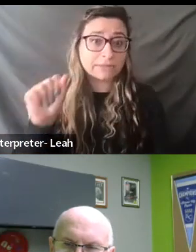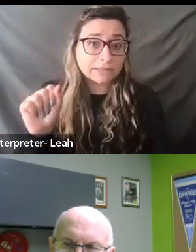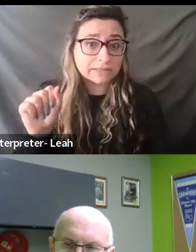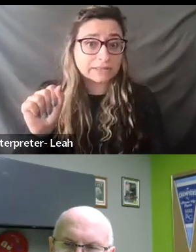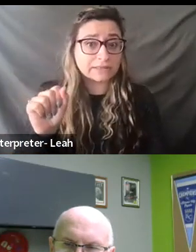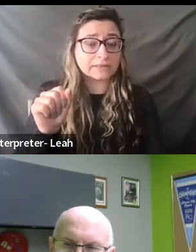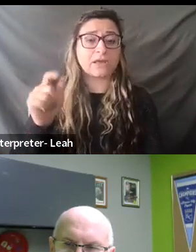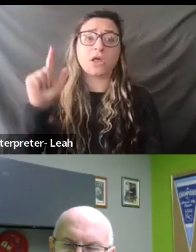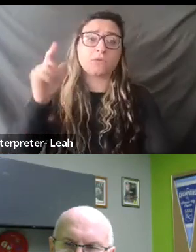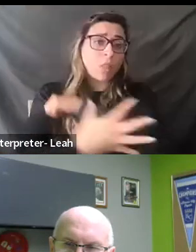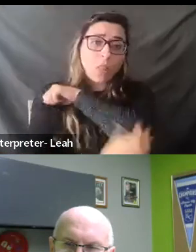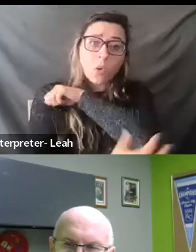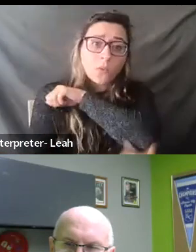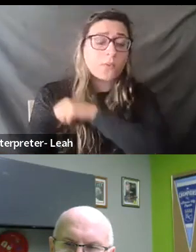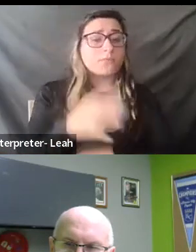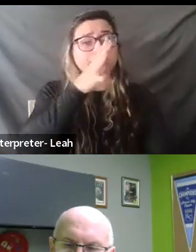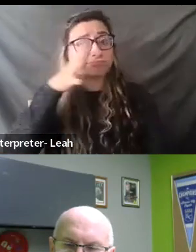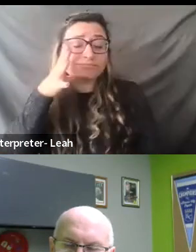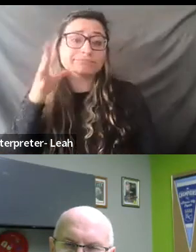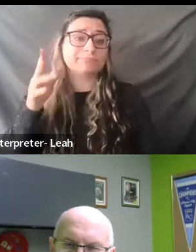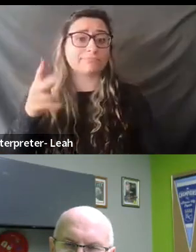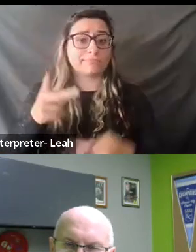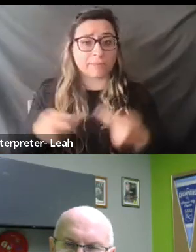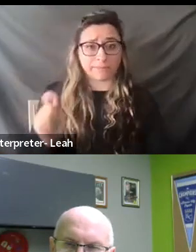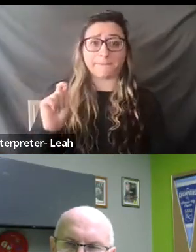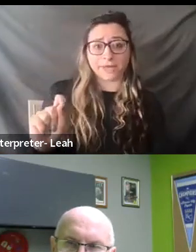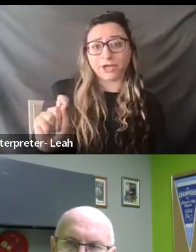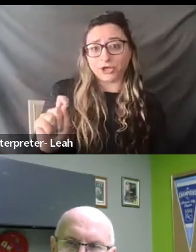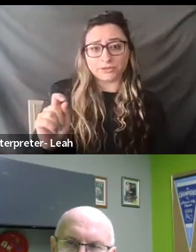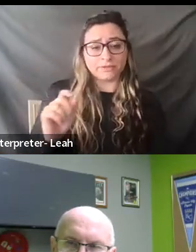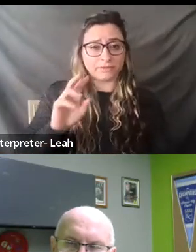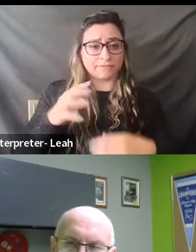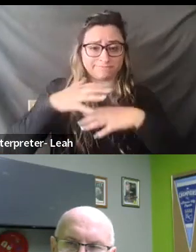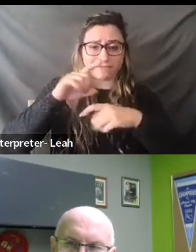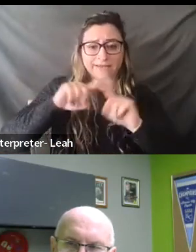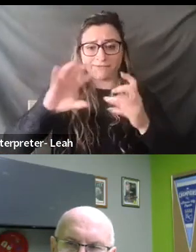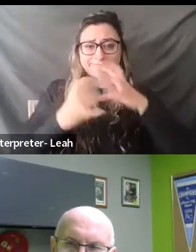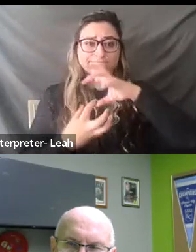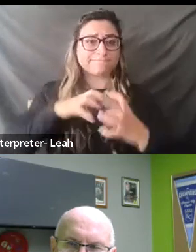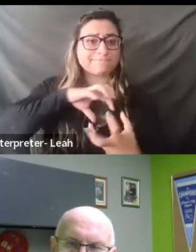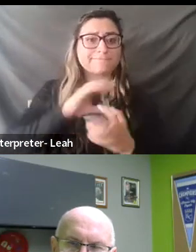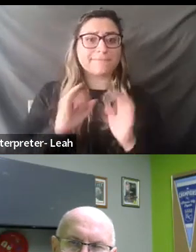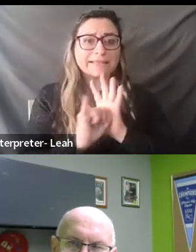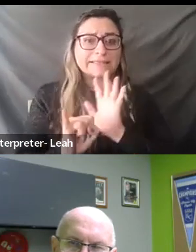And then I just wanted to mention quickly, which I think is very, very important when it comes to marginalized, oppressed people. Certainly that's us people with disabilities.